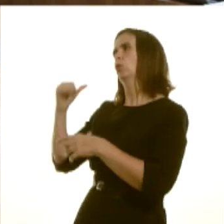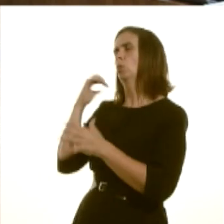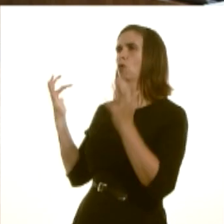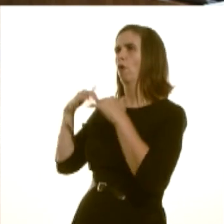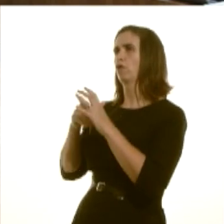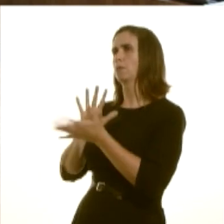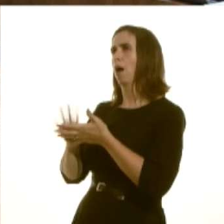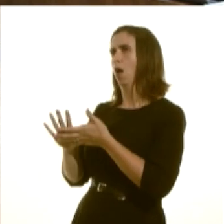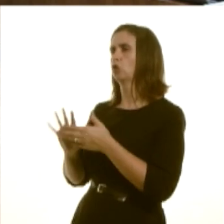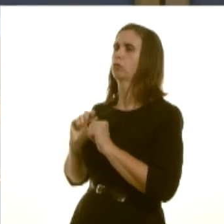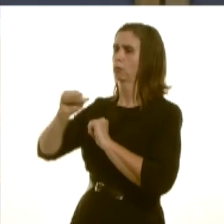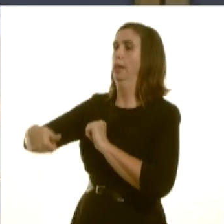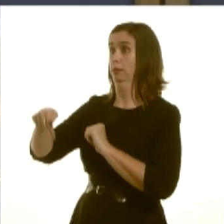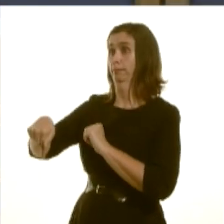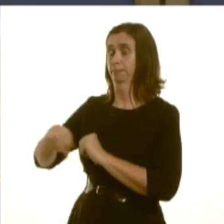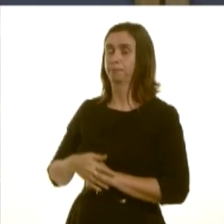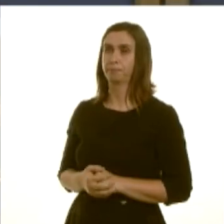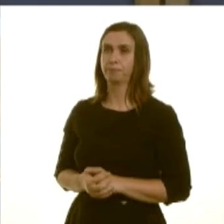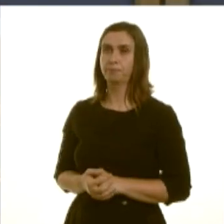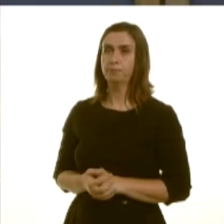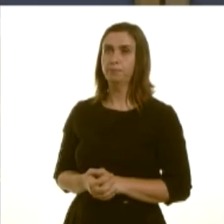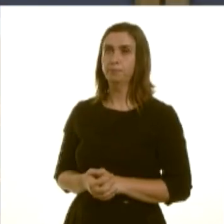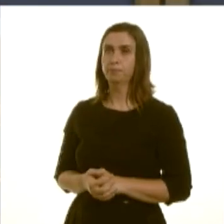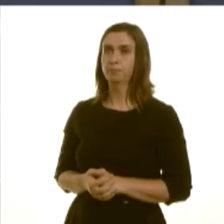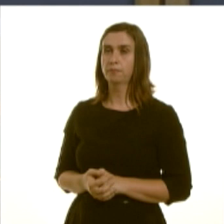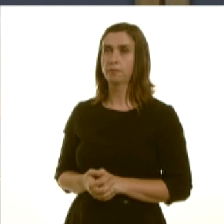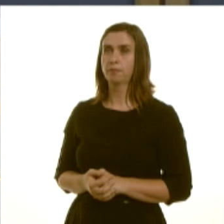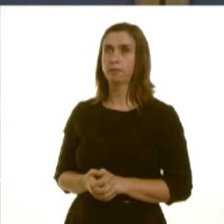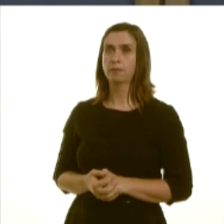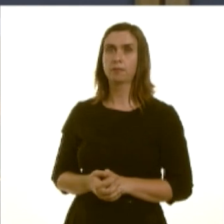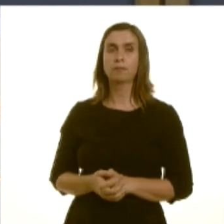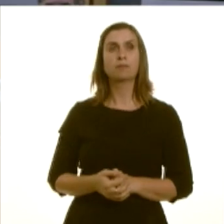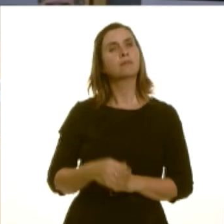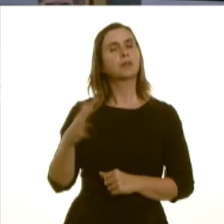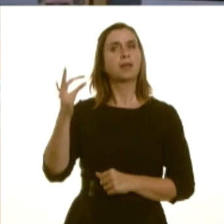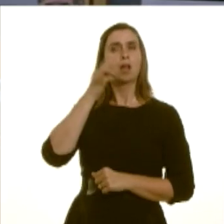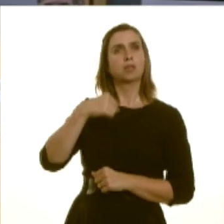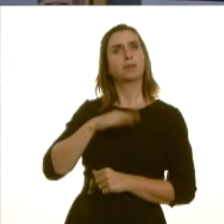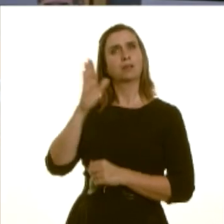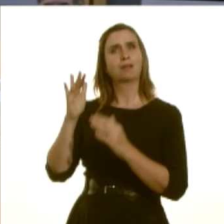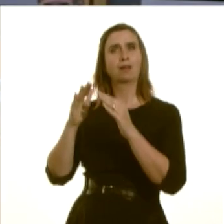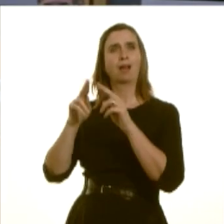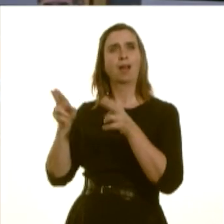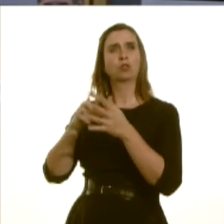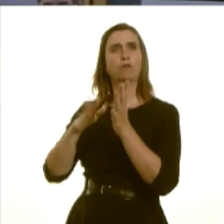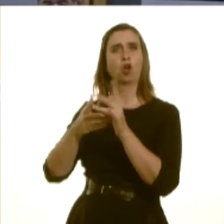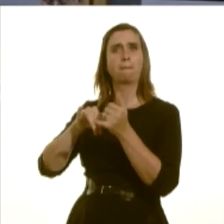Joyce Watson: I was invited to give evidence to the House of Commons at the draft stage